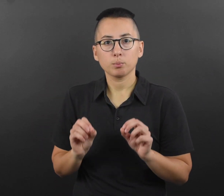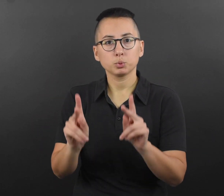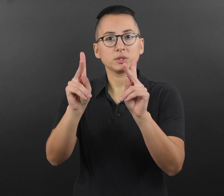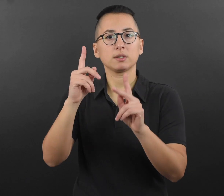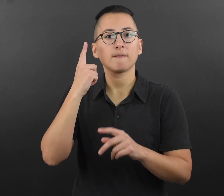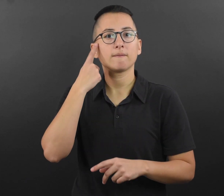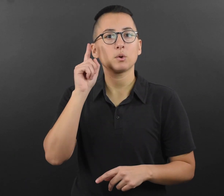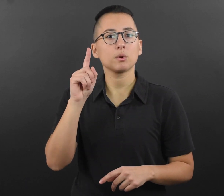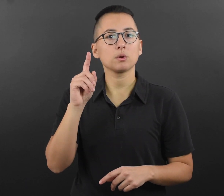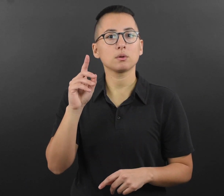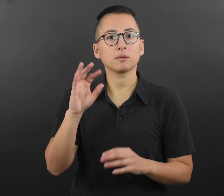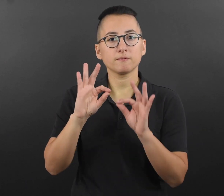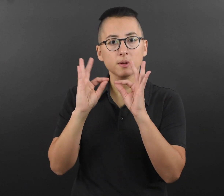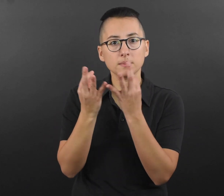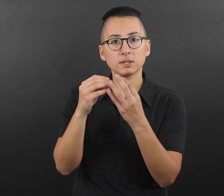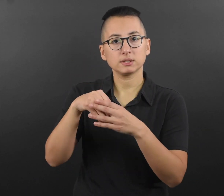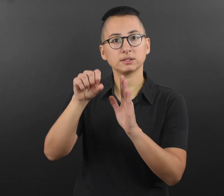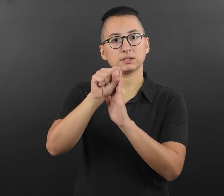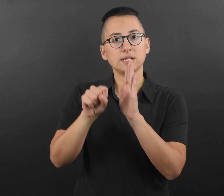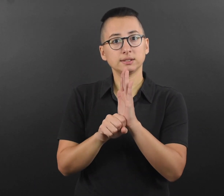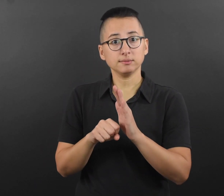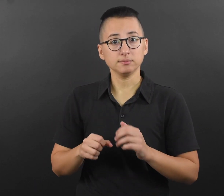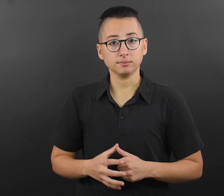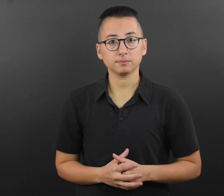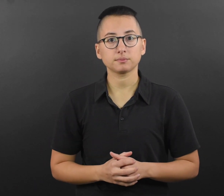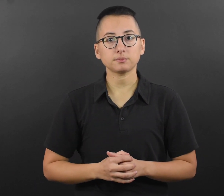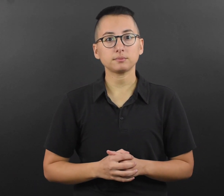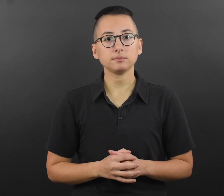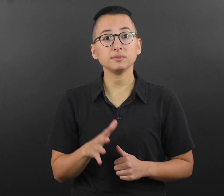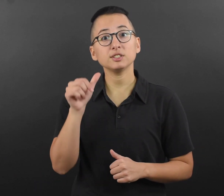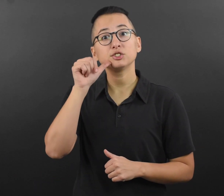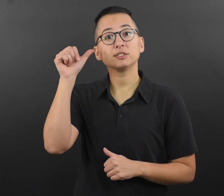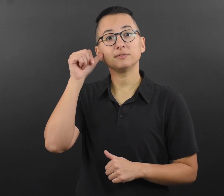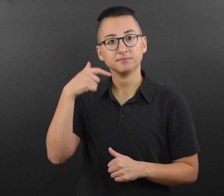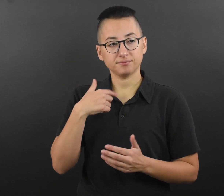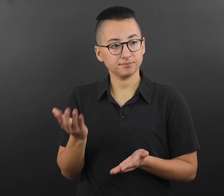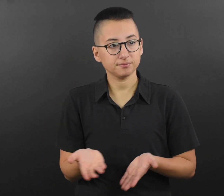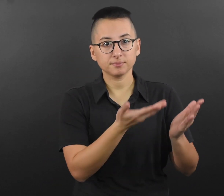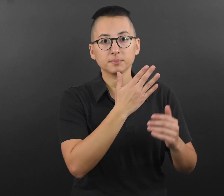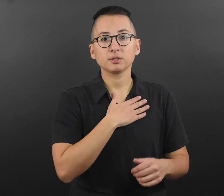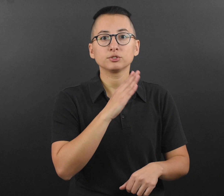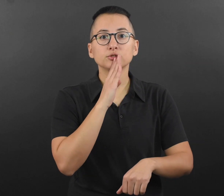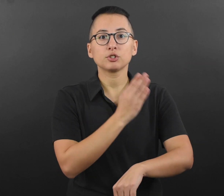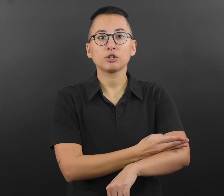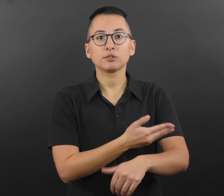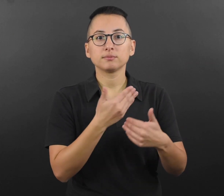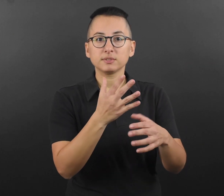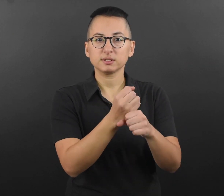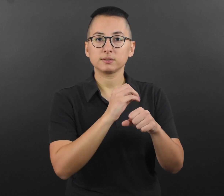for families across the state. As I took my daughter to get her COVID-19 vaccine yesterday,